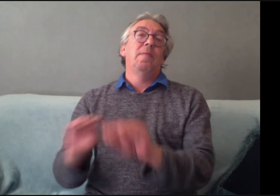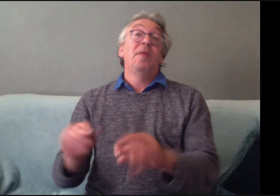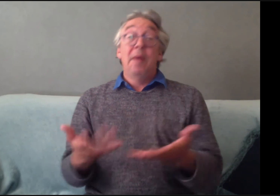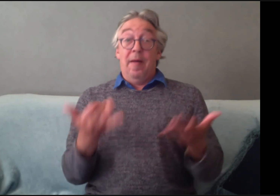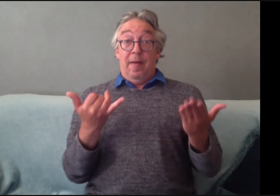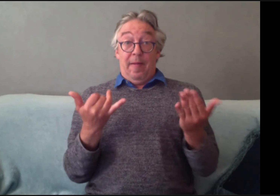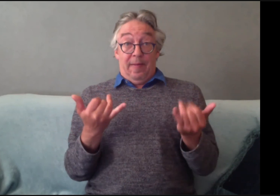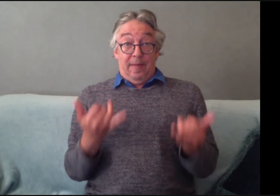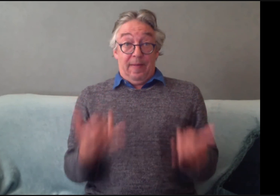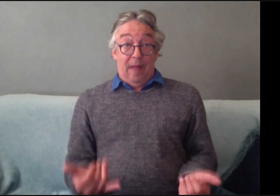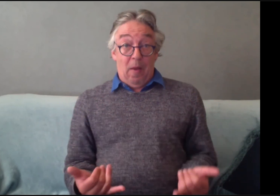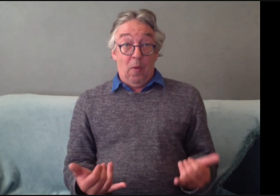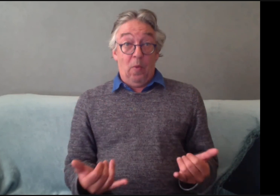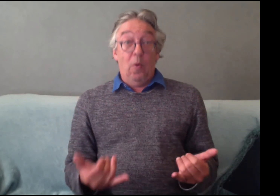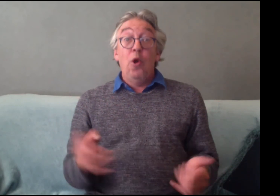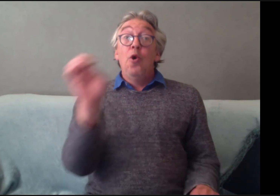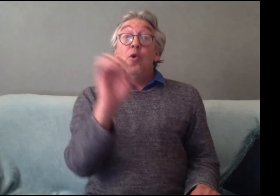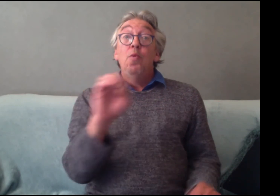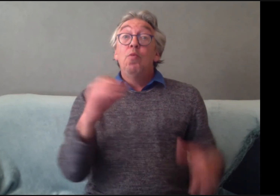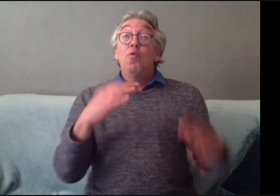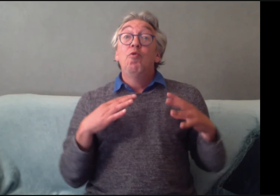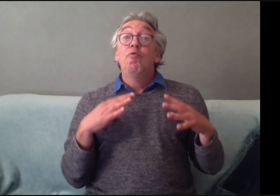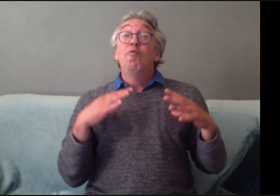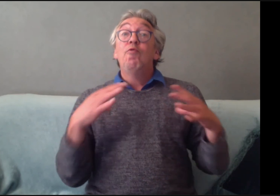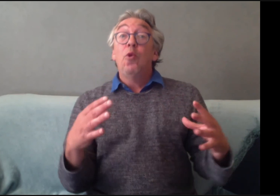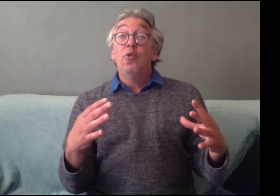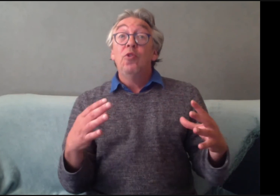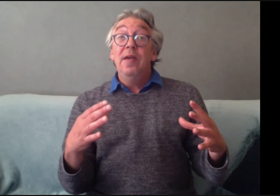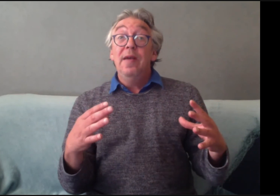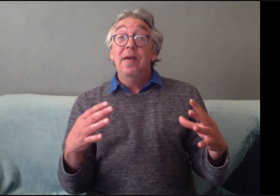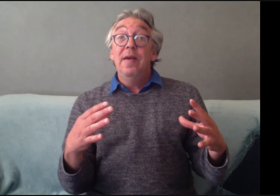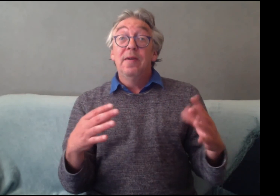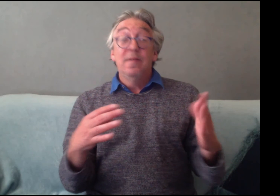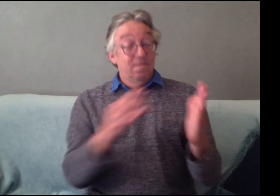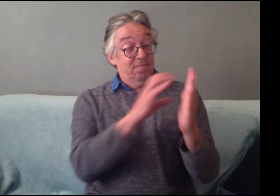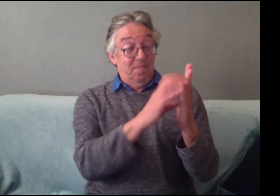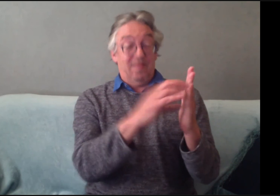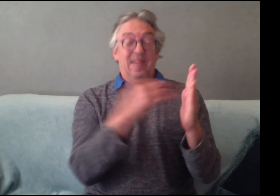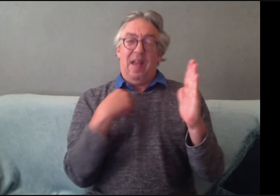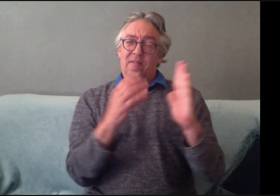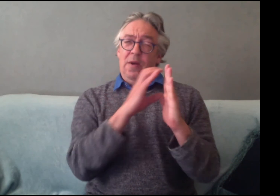where you have specific strand capacity building with specific budgetary envelope, etc.